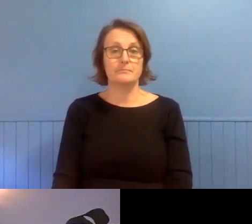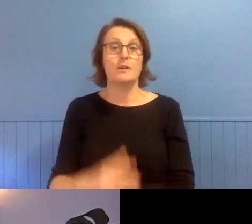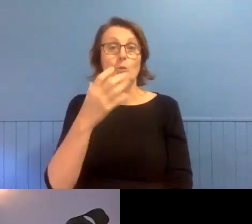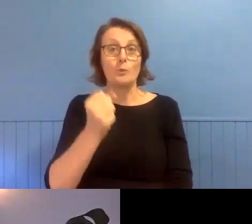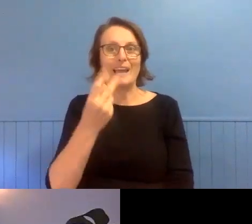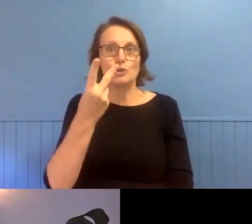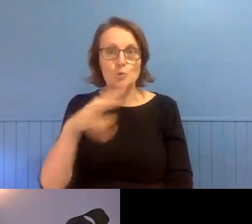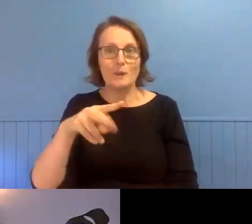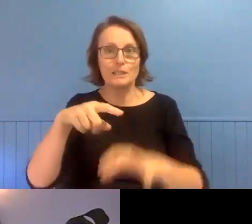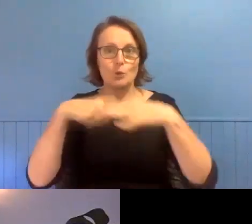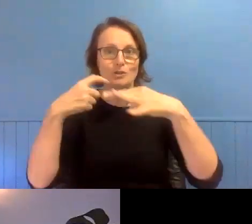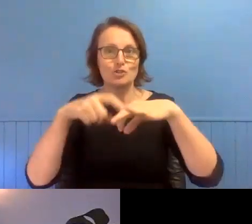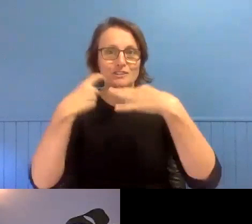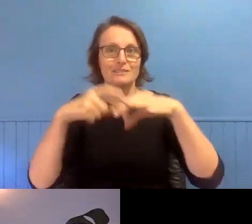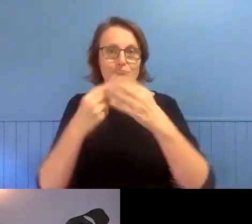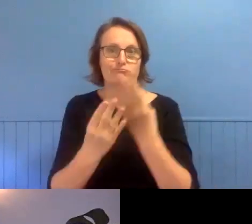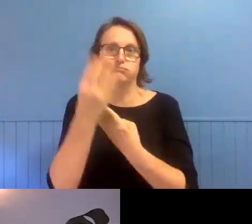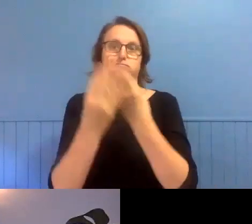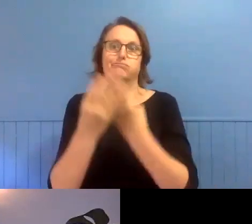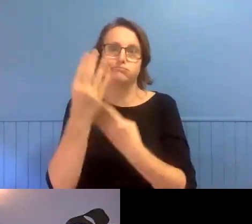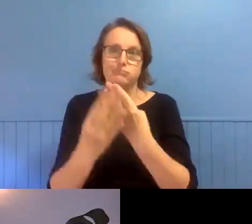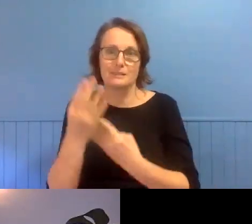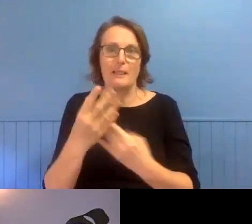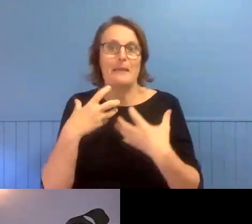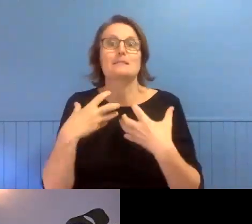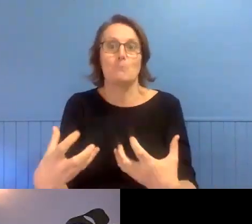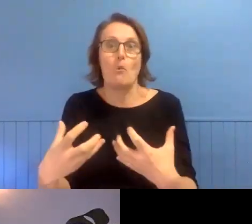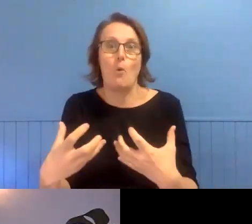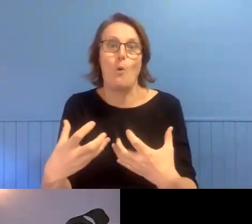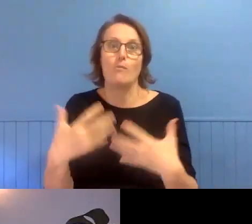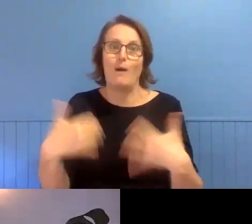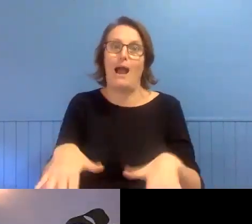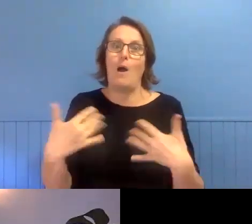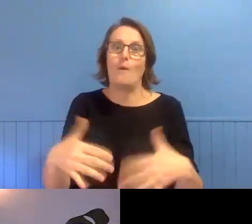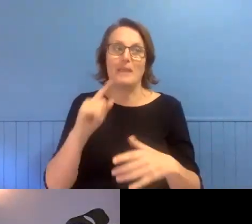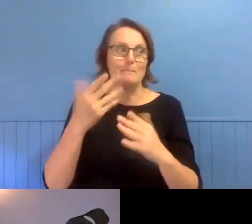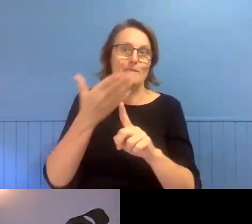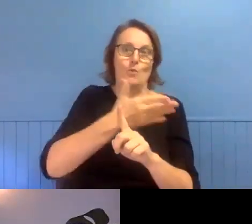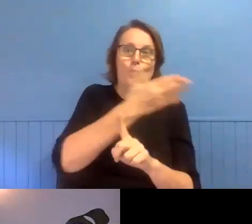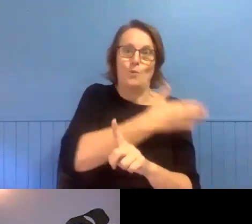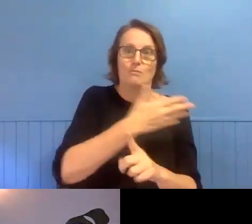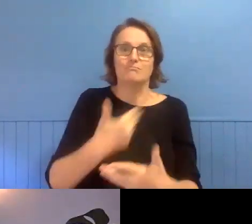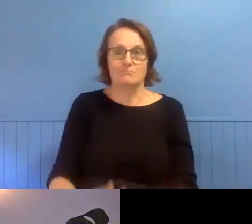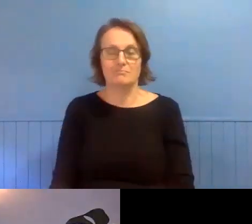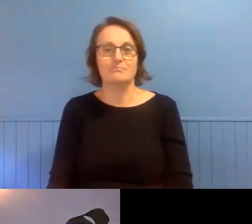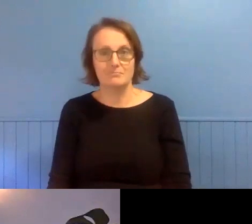we've ever received before. Thank you all so much for feeding those through. We're obviously not going to get to them all today but we'll